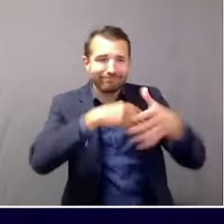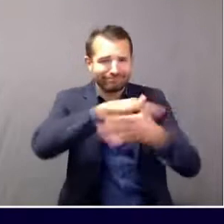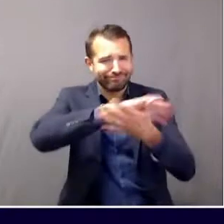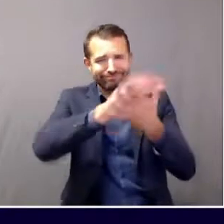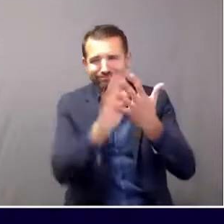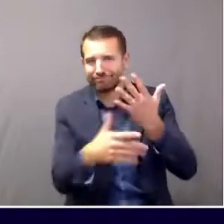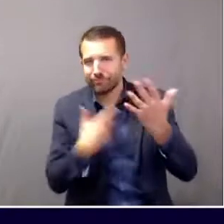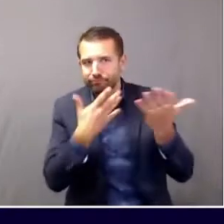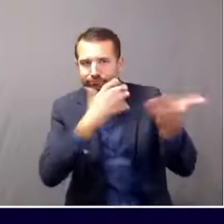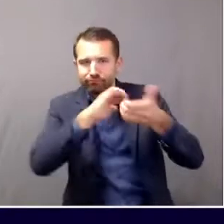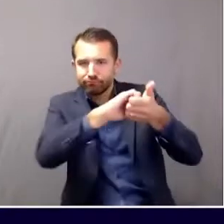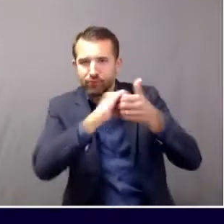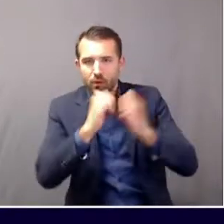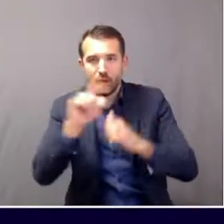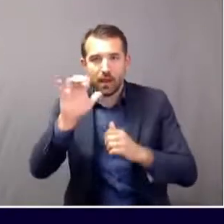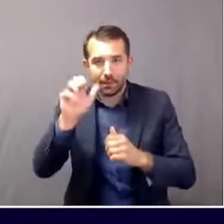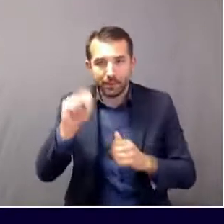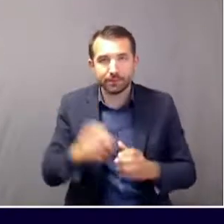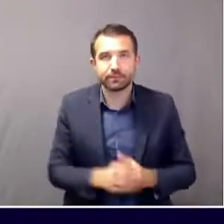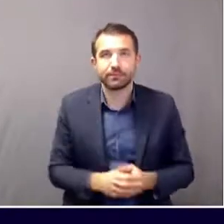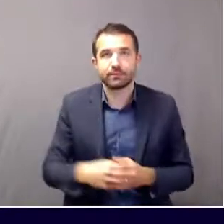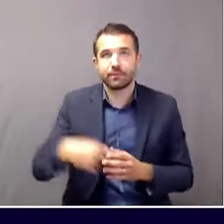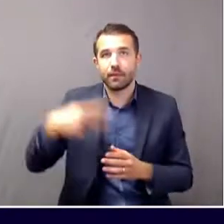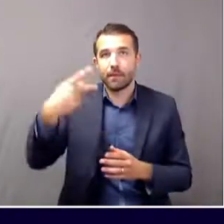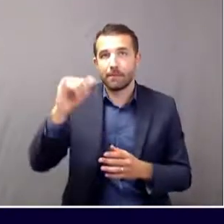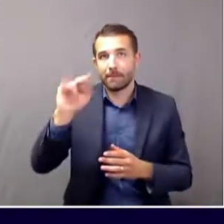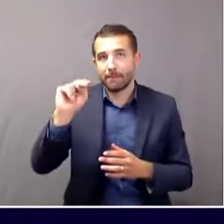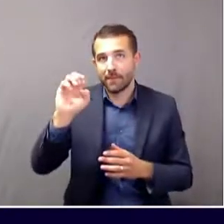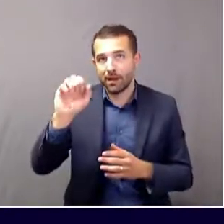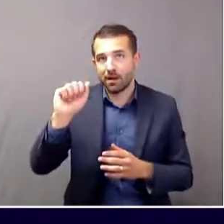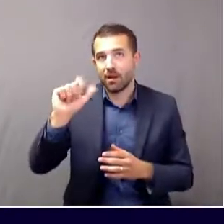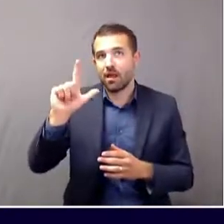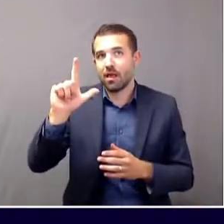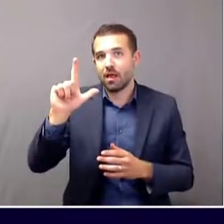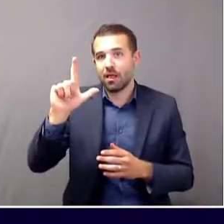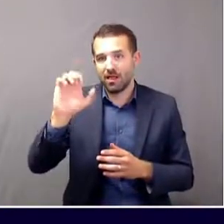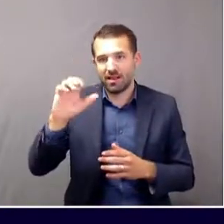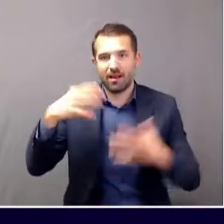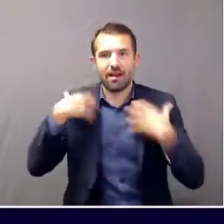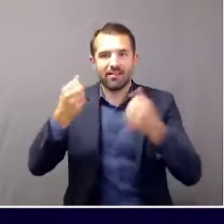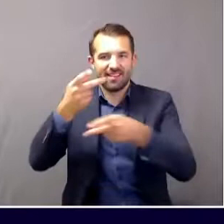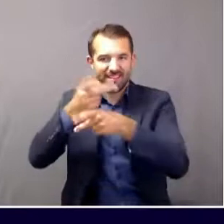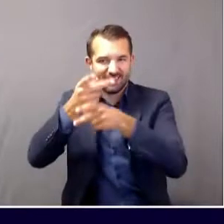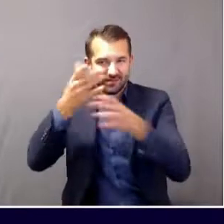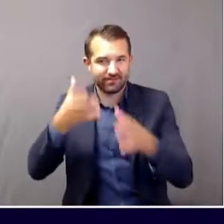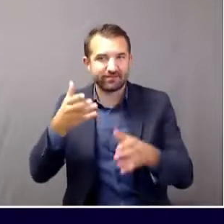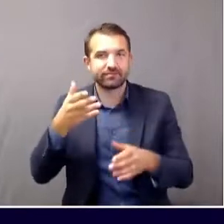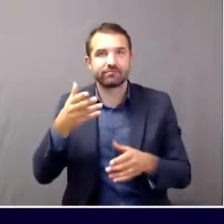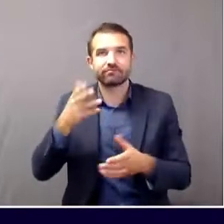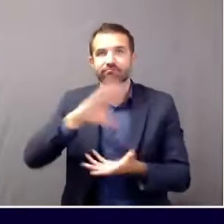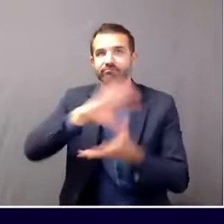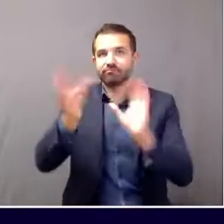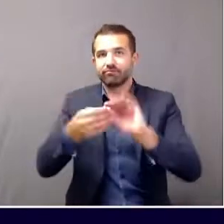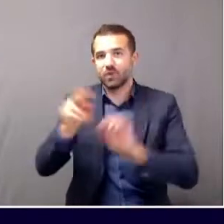I'm gonna go healthcare there are now a total of twenty